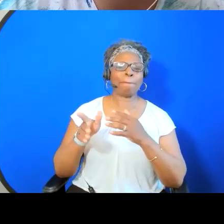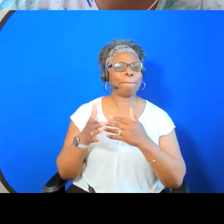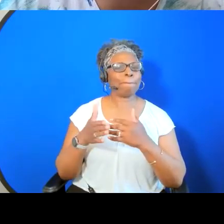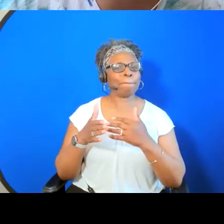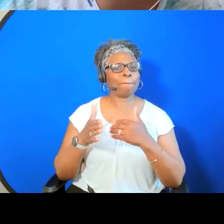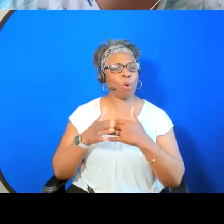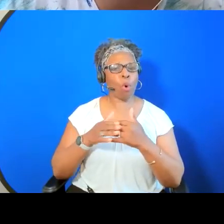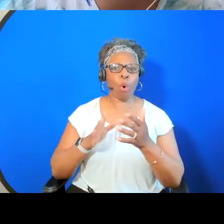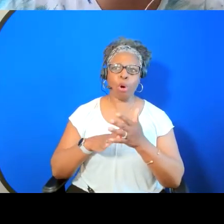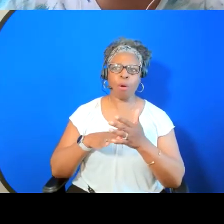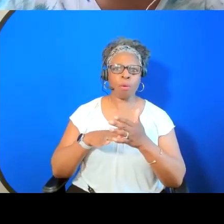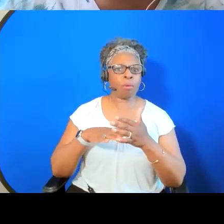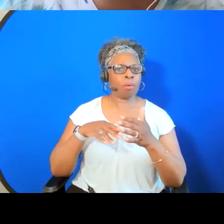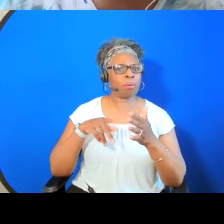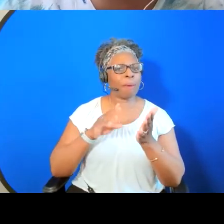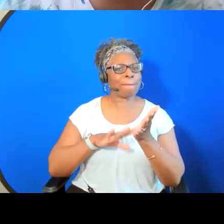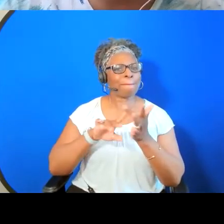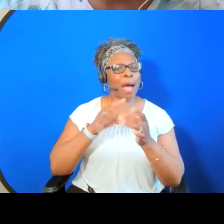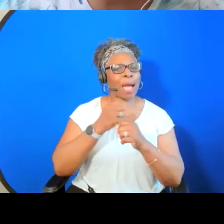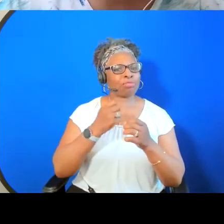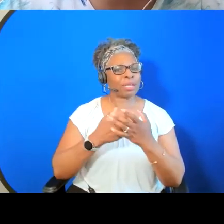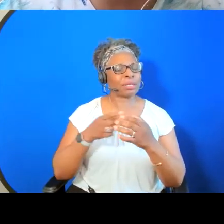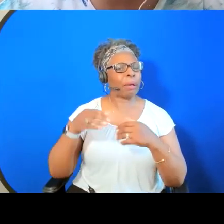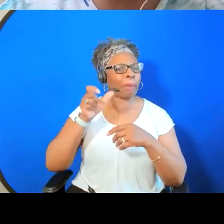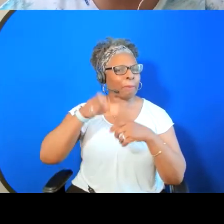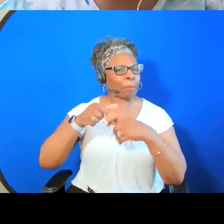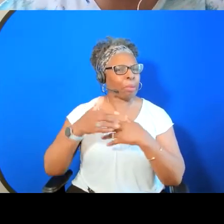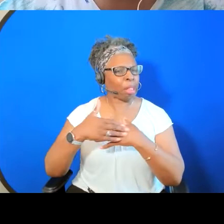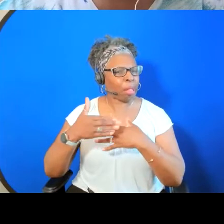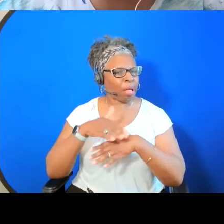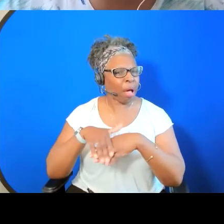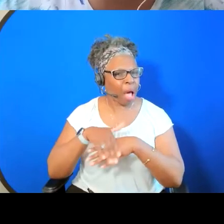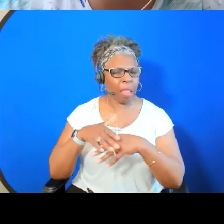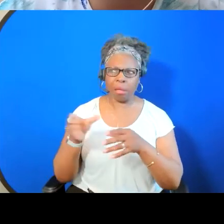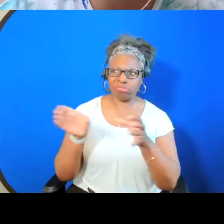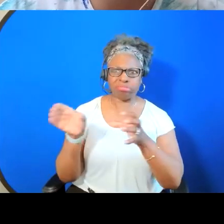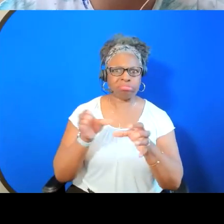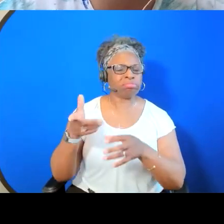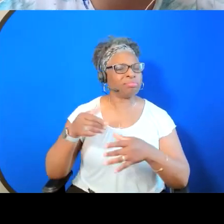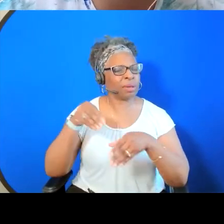And I think that's very much linked to my practice. So, I sort of moved away a little bit over the last two years from,